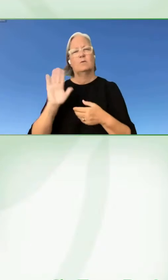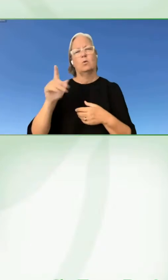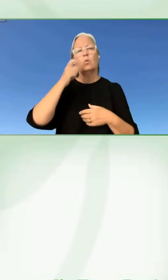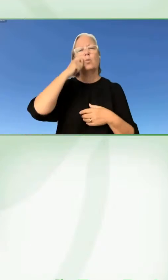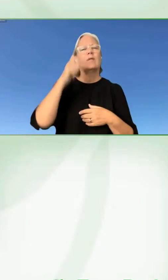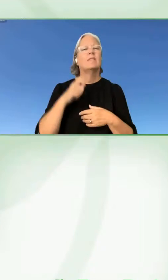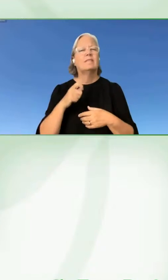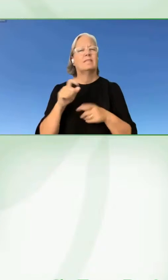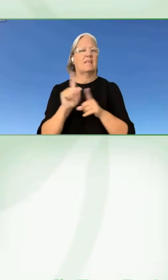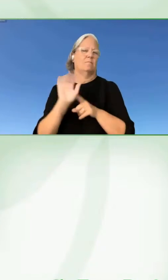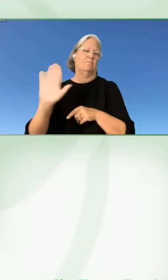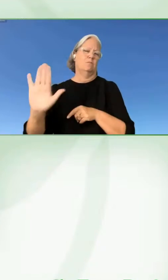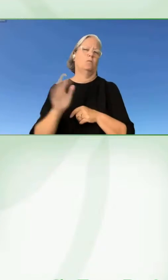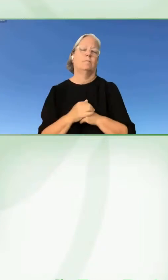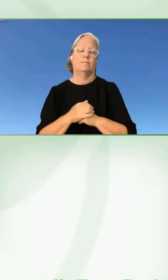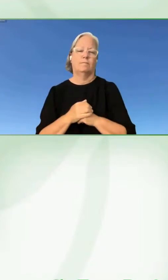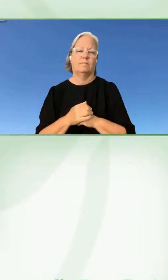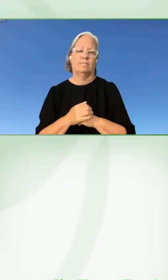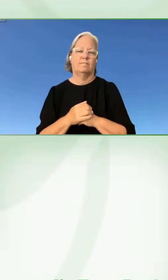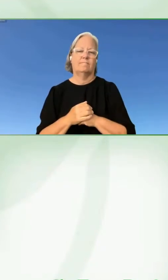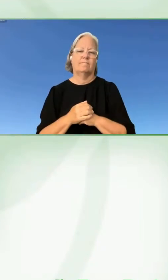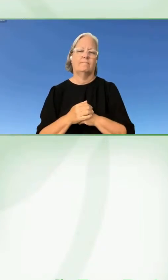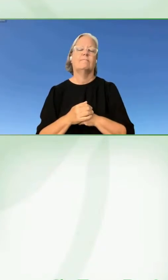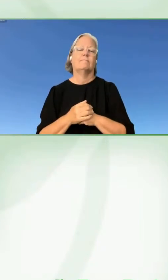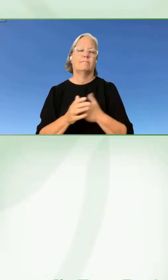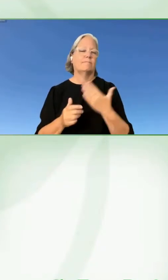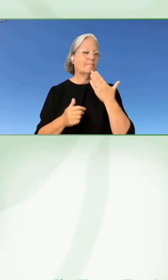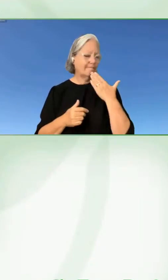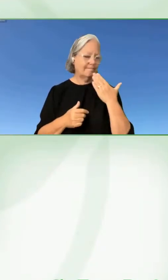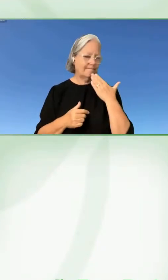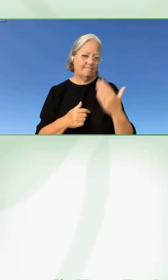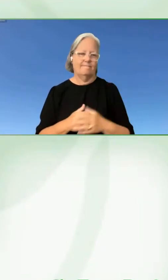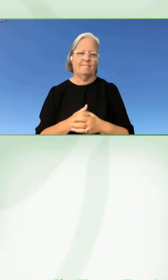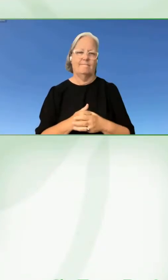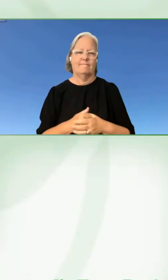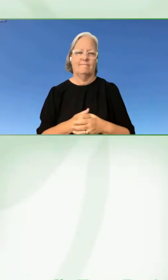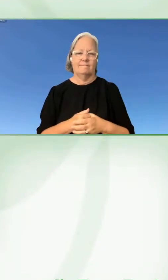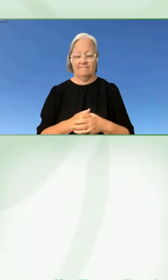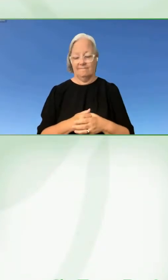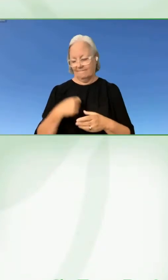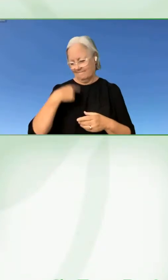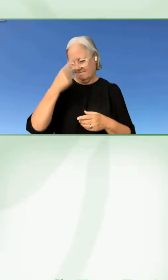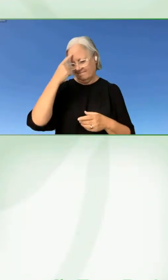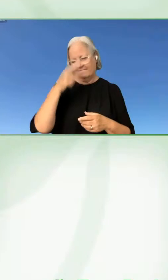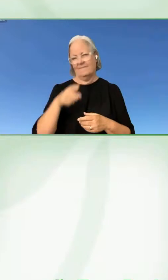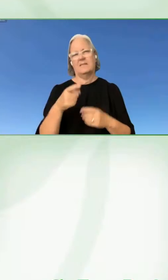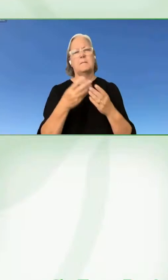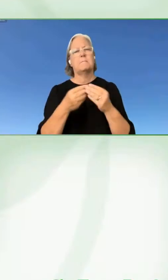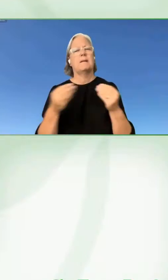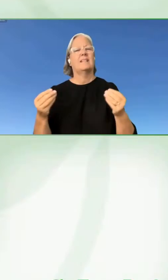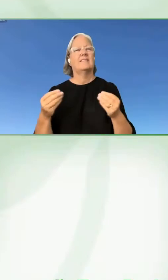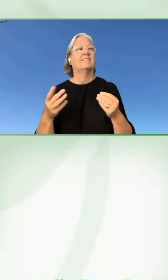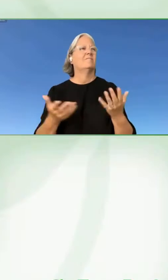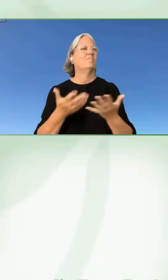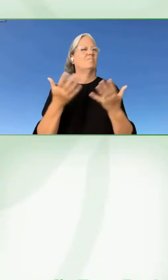What can be the first step either practical or a change in thinking that could enhance their social system?